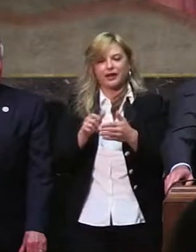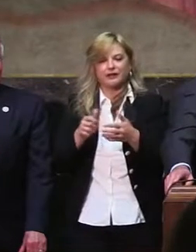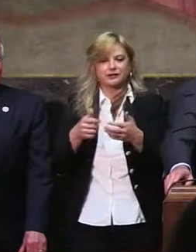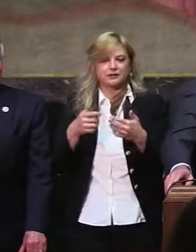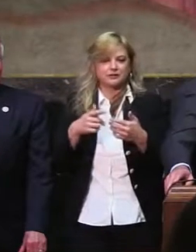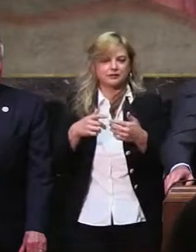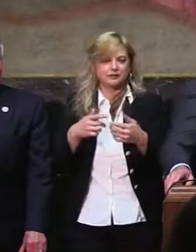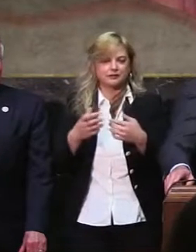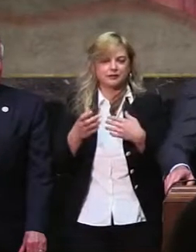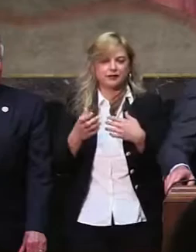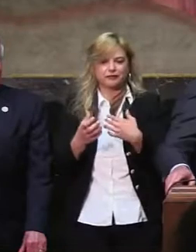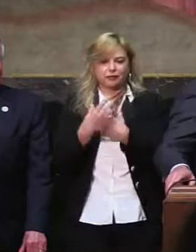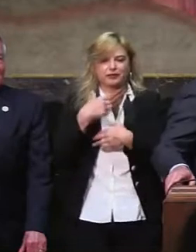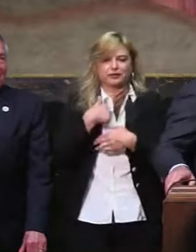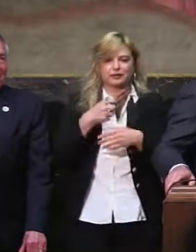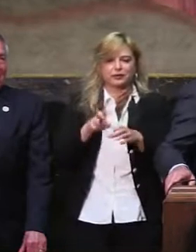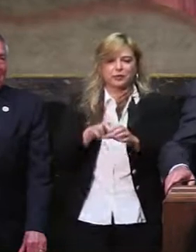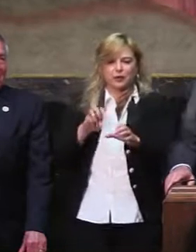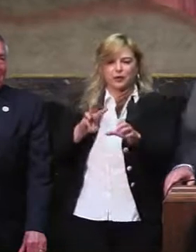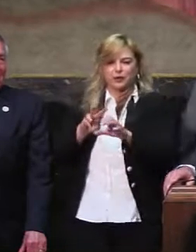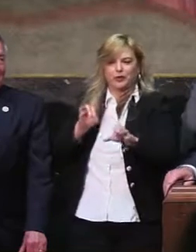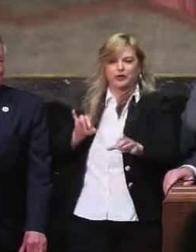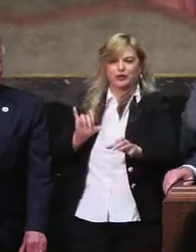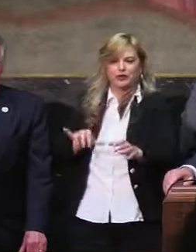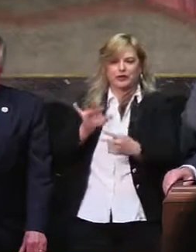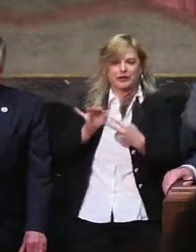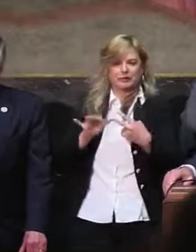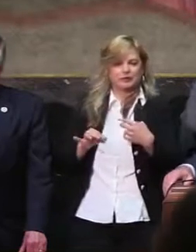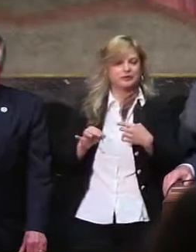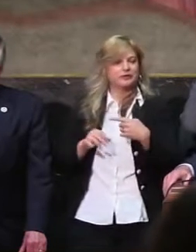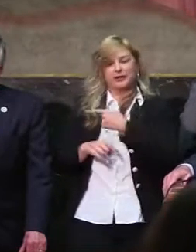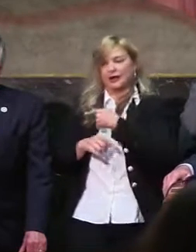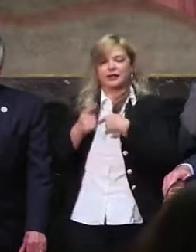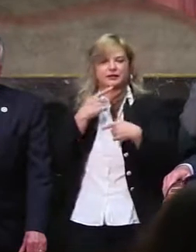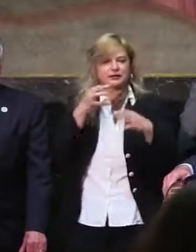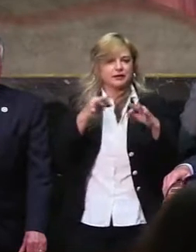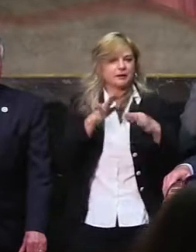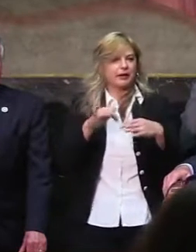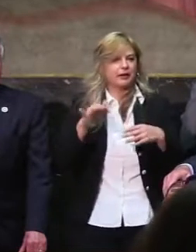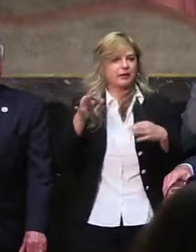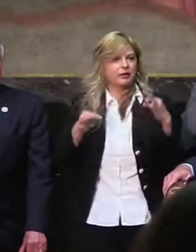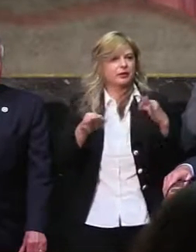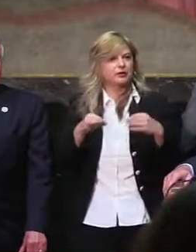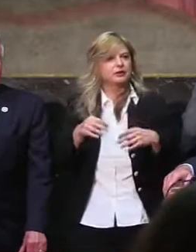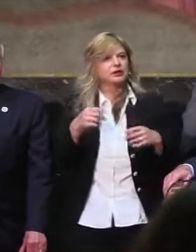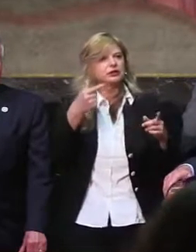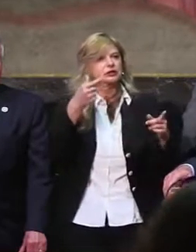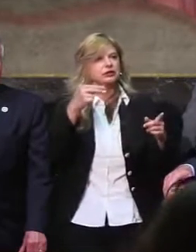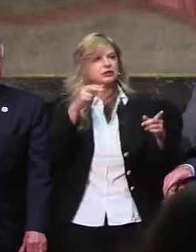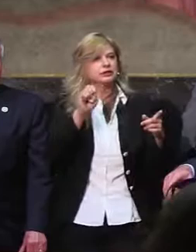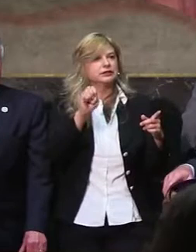I thank you I did want to thank Jean who served on the task force and